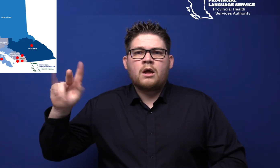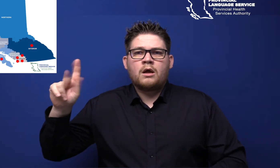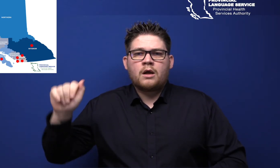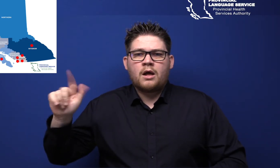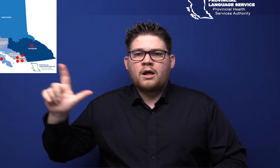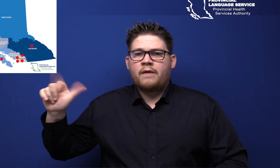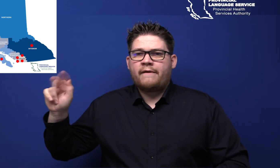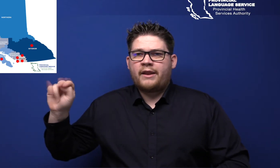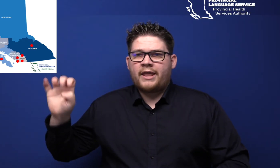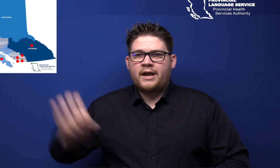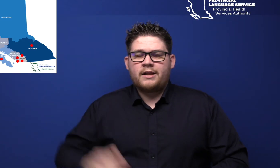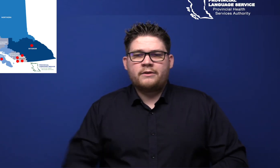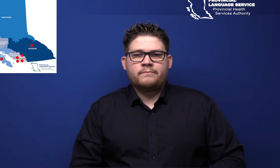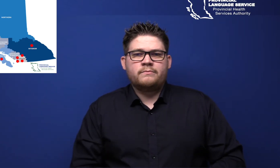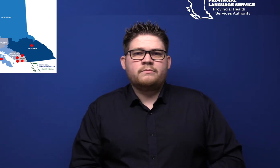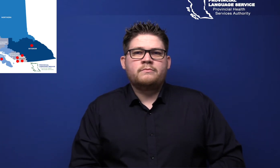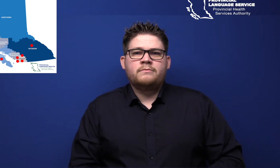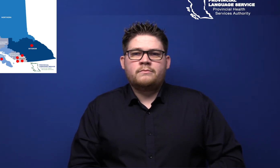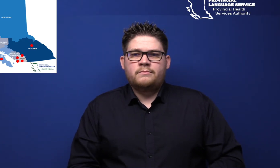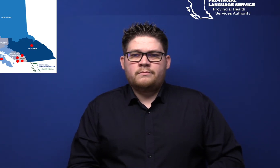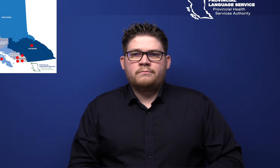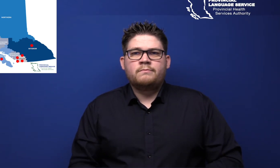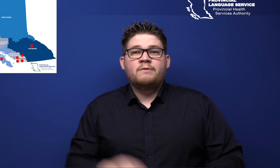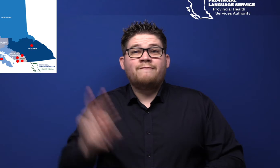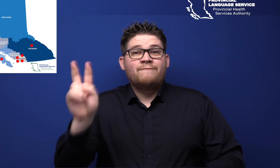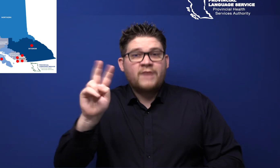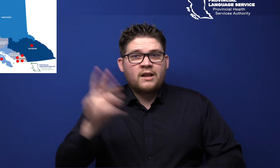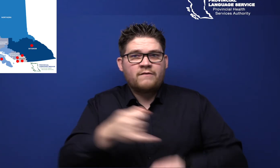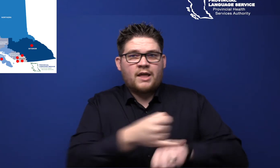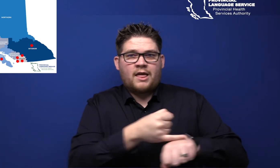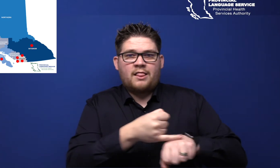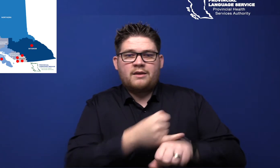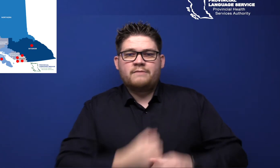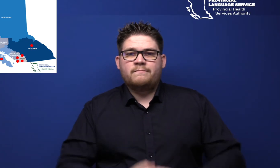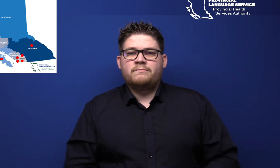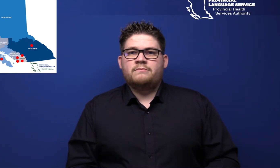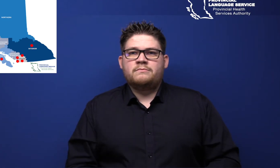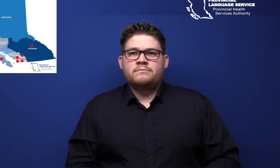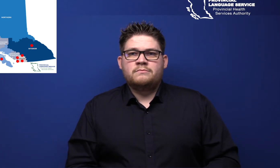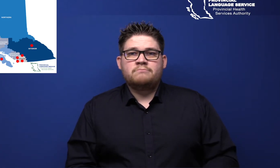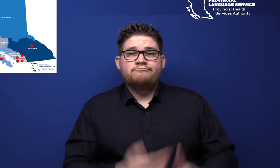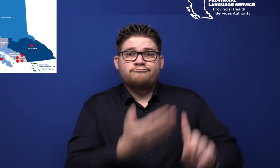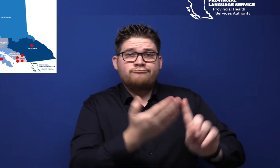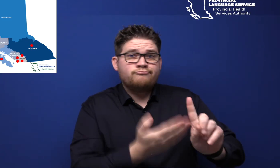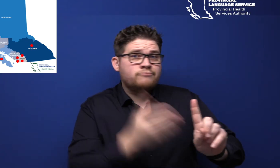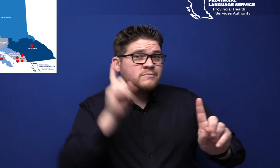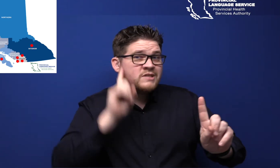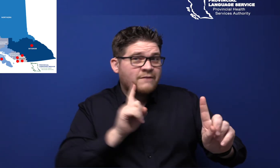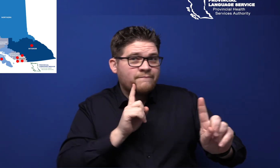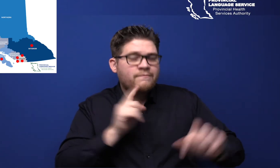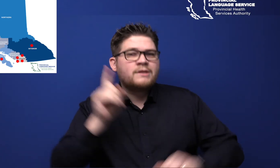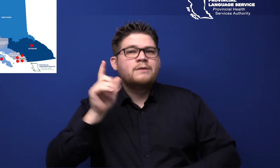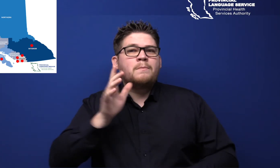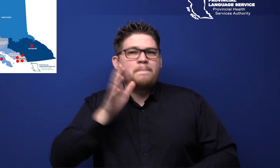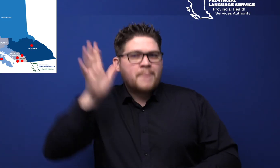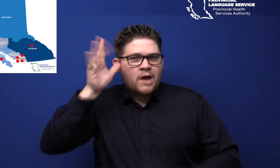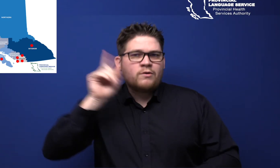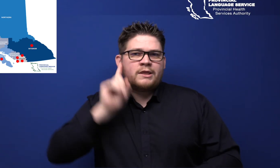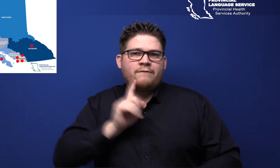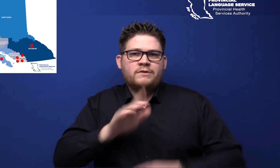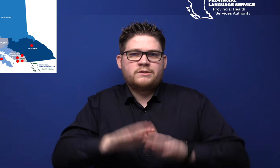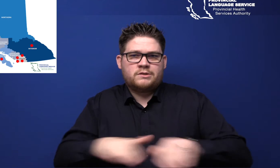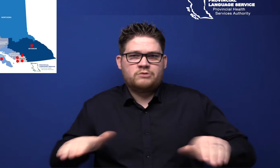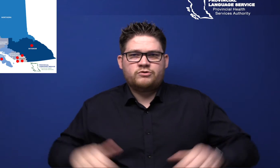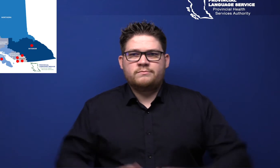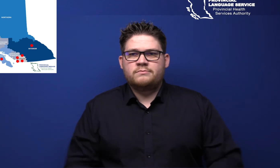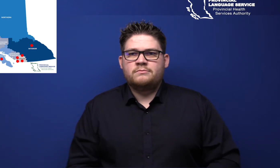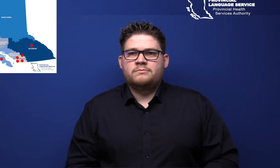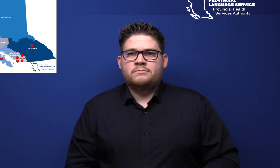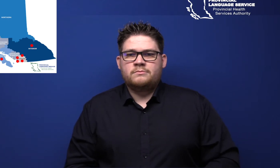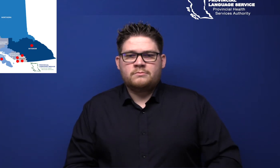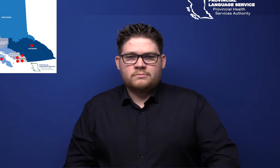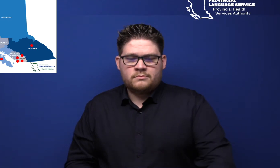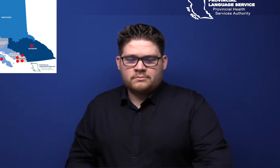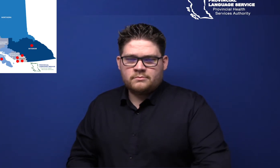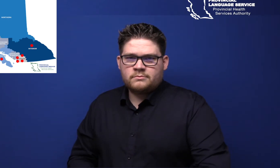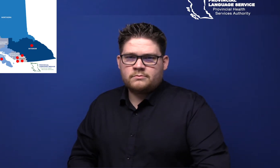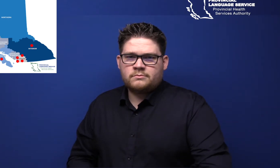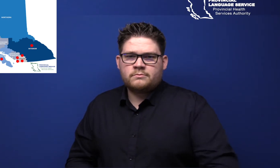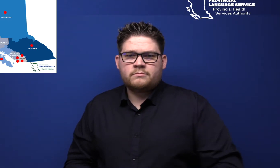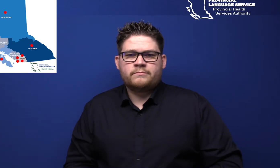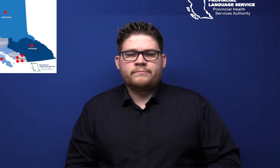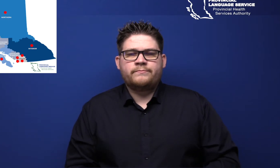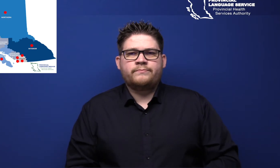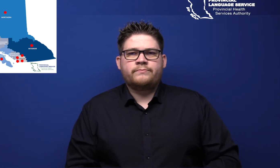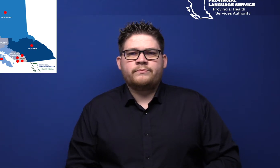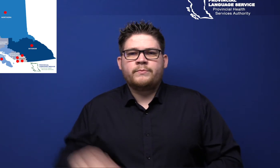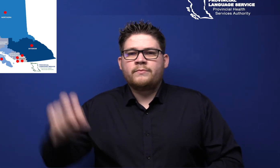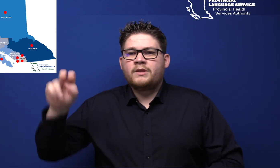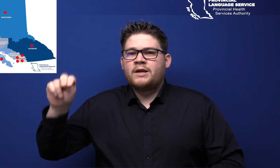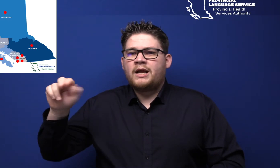MONIKA LANE IS FROM VANCOUVER ISLAND. MONIKA IS DEAF AND THE PARENT OF DEAF CHILDREN.